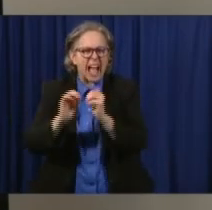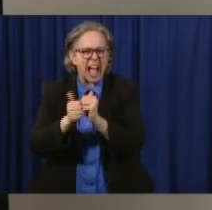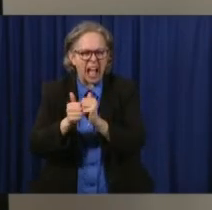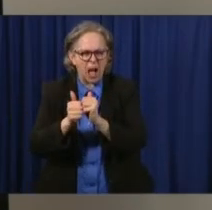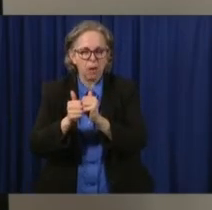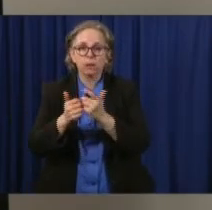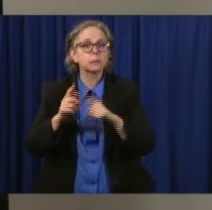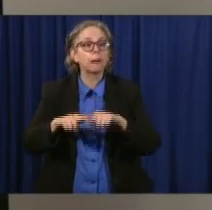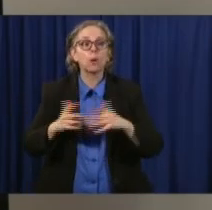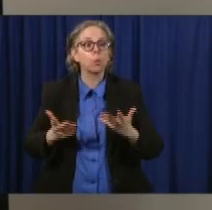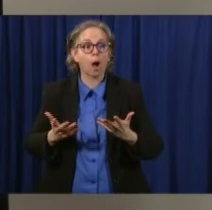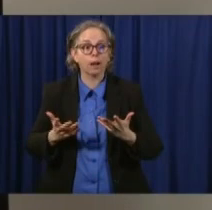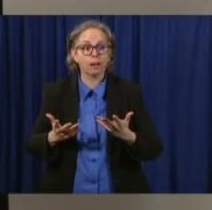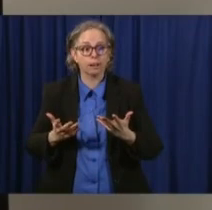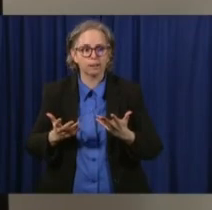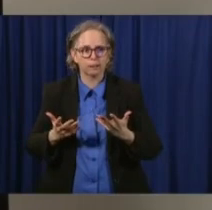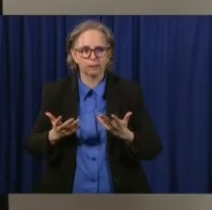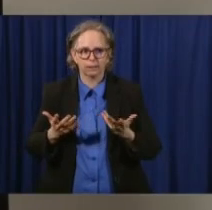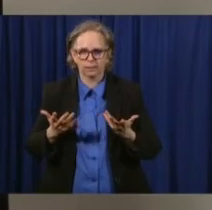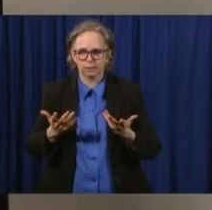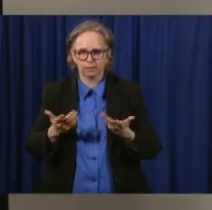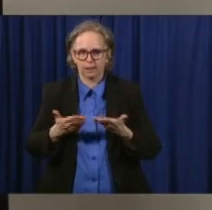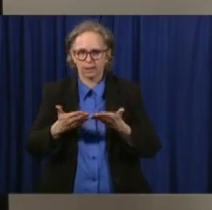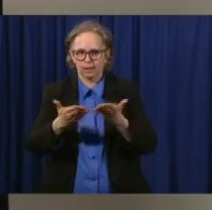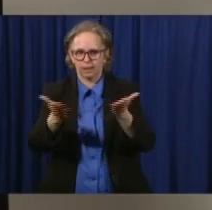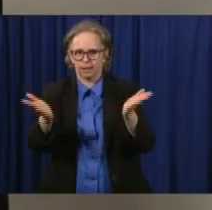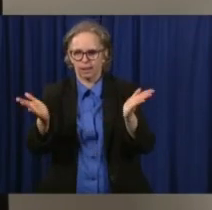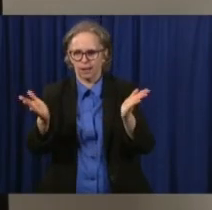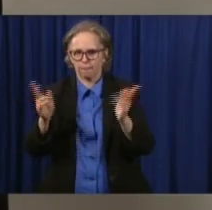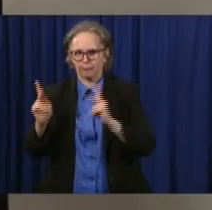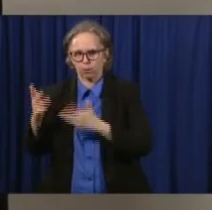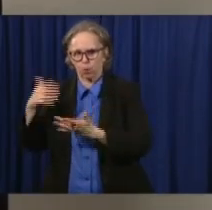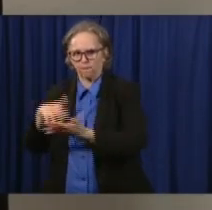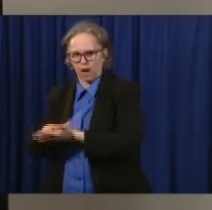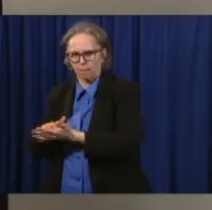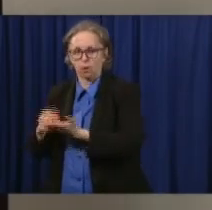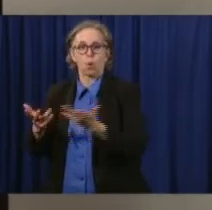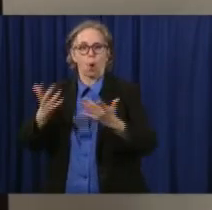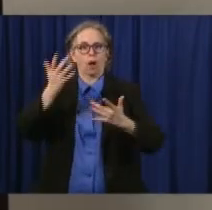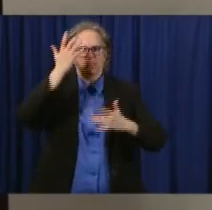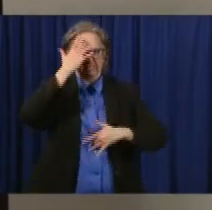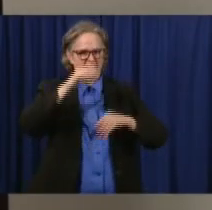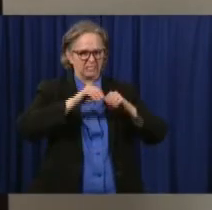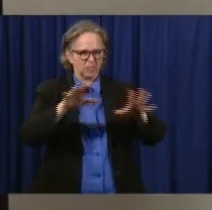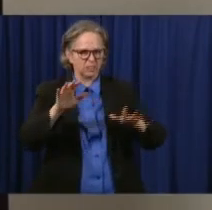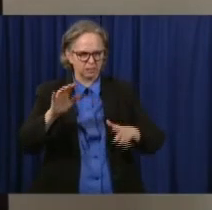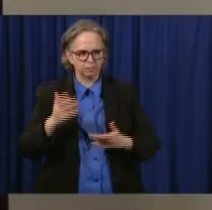ONE OF THEM IS THE R0 WHICH IS A MATHEMATICAL FORMULA THAT TALKS ABOUT THE SPREAD OF